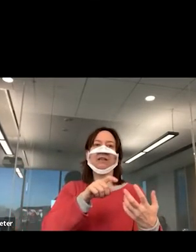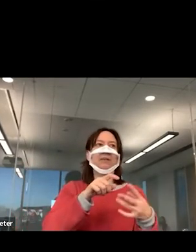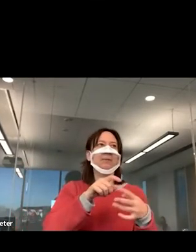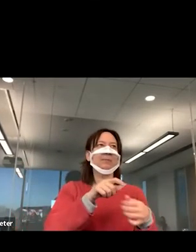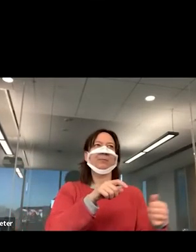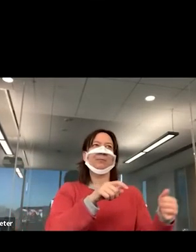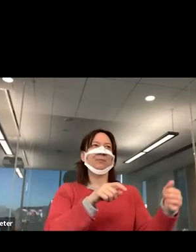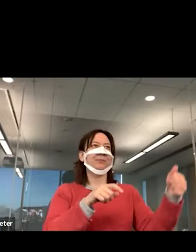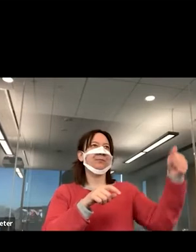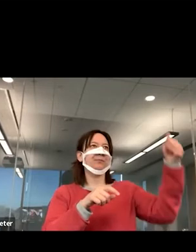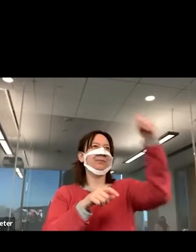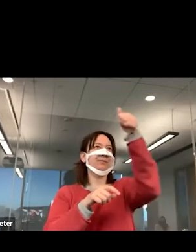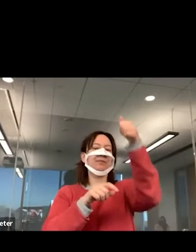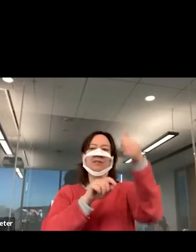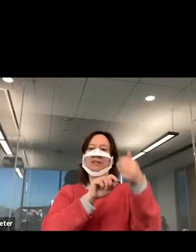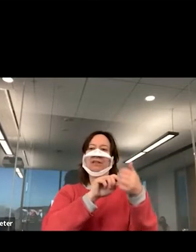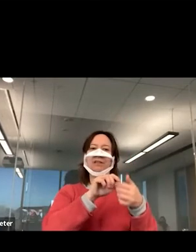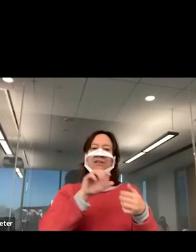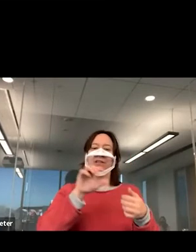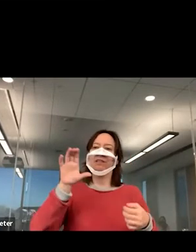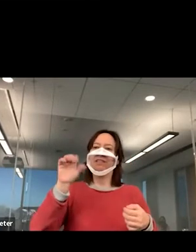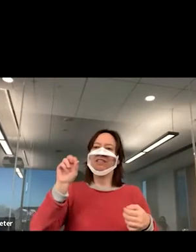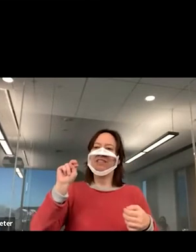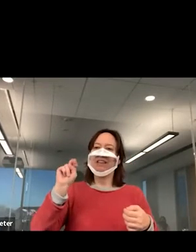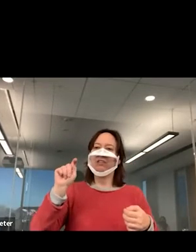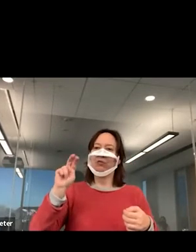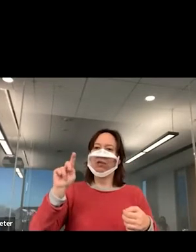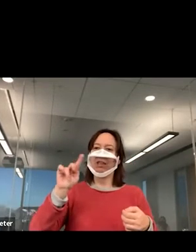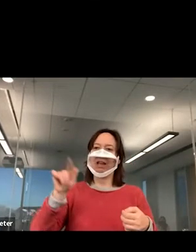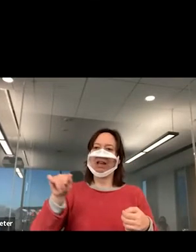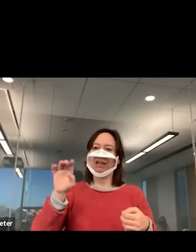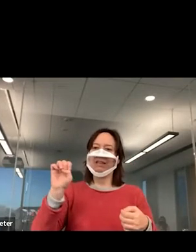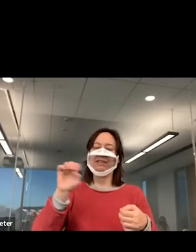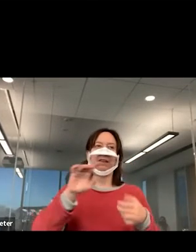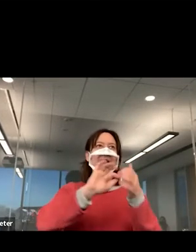the whole thinking about accommodations and you have to centralize the budget